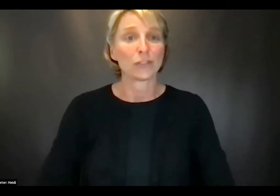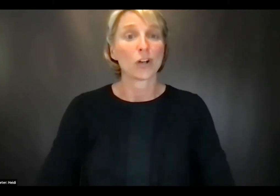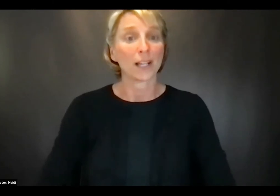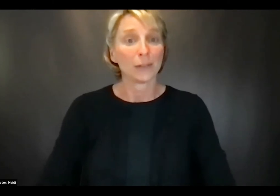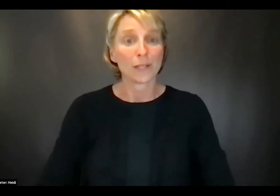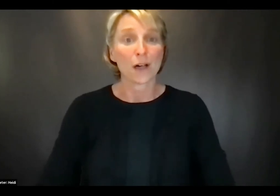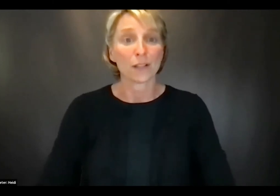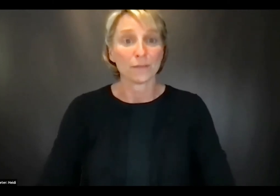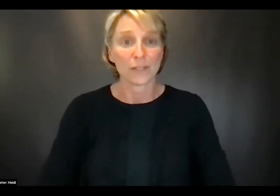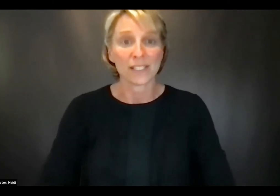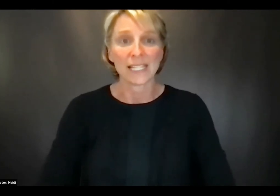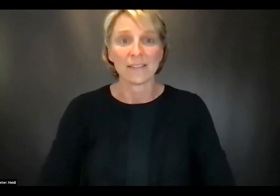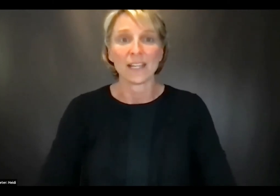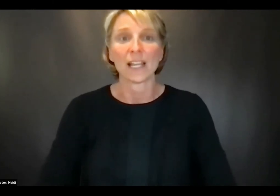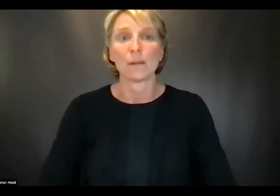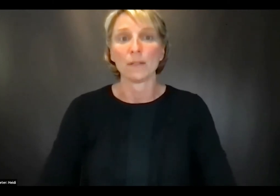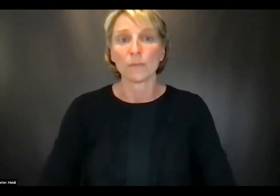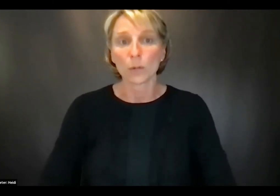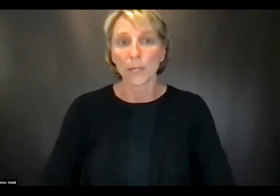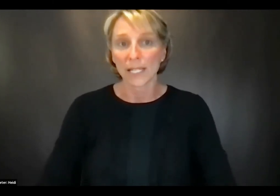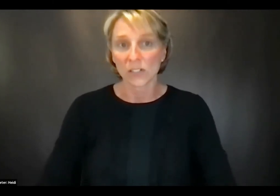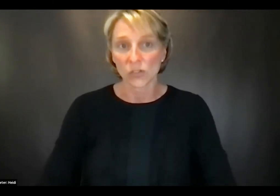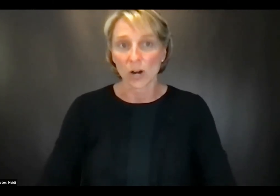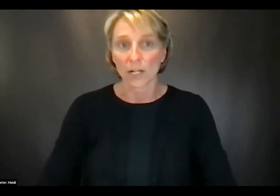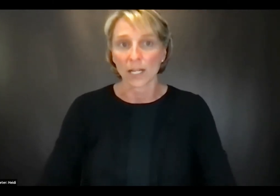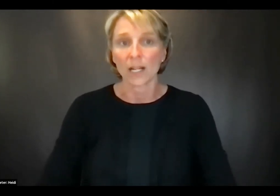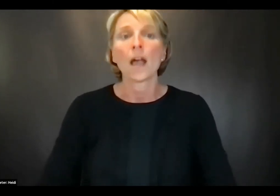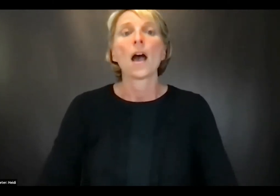talking with all of you this evening. Now before we get started,